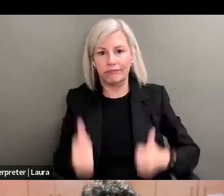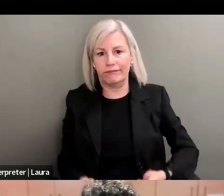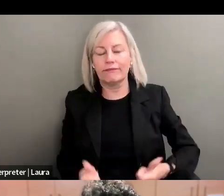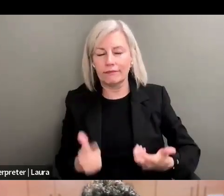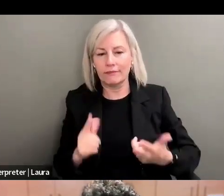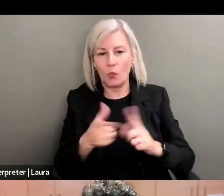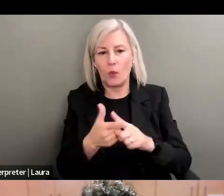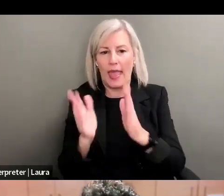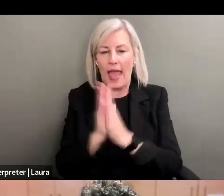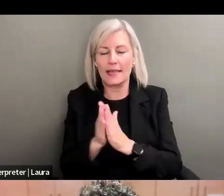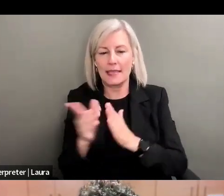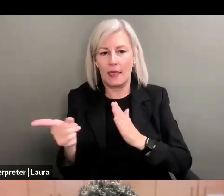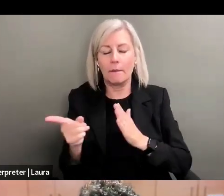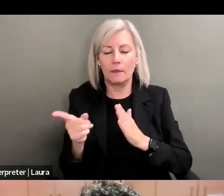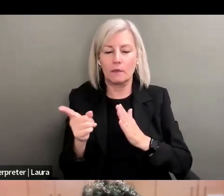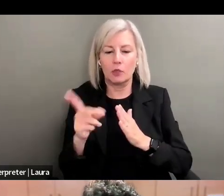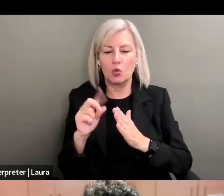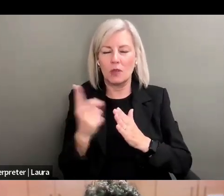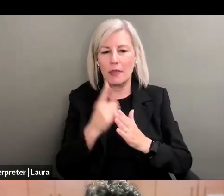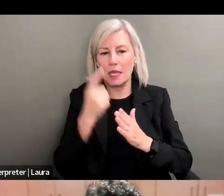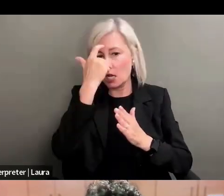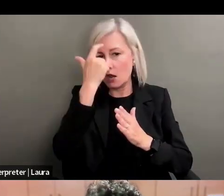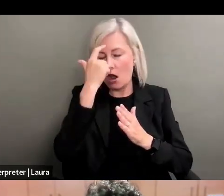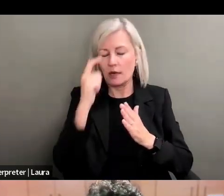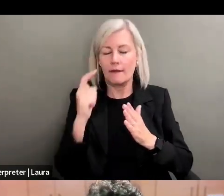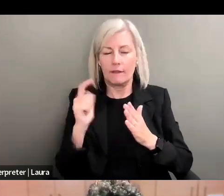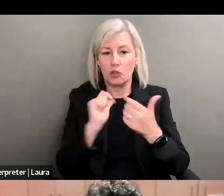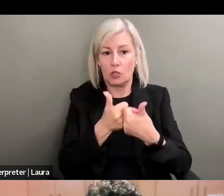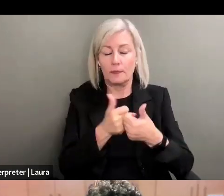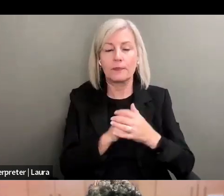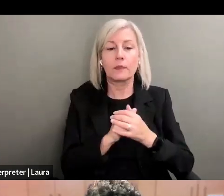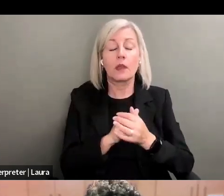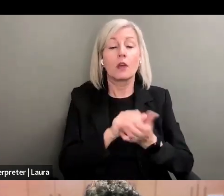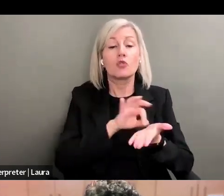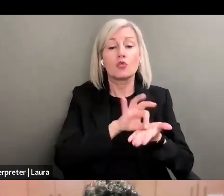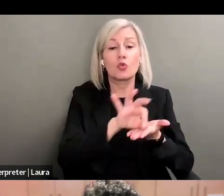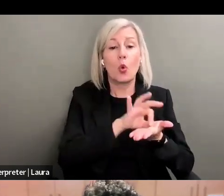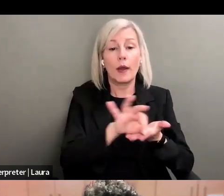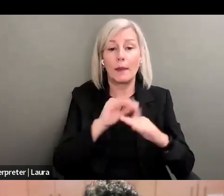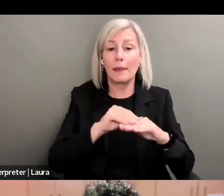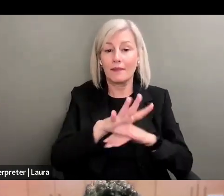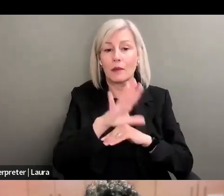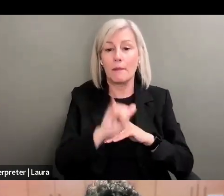something that's cognitively challenging. Scoring can also be influenced by articulation errors.